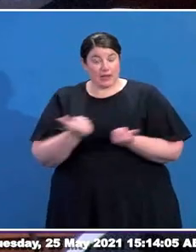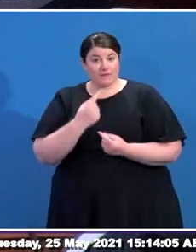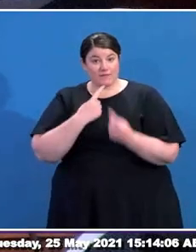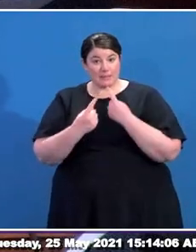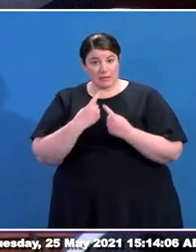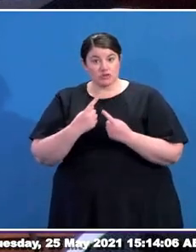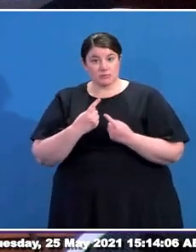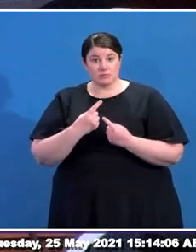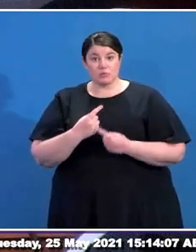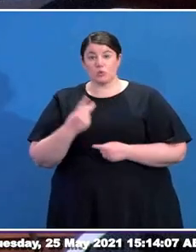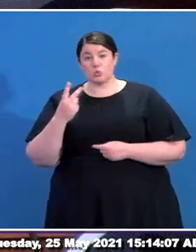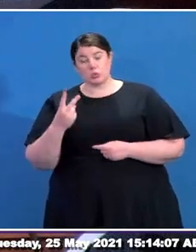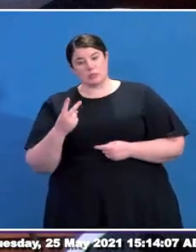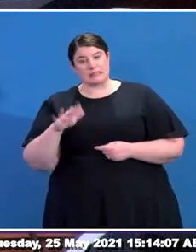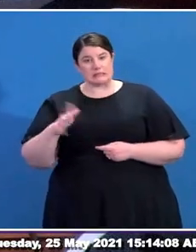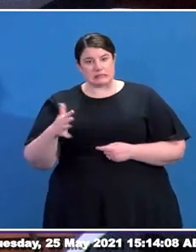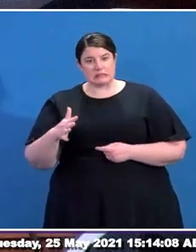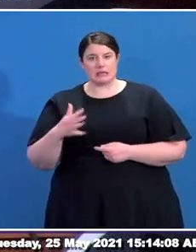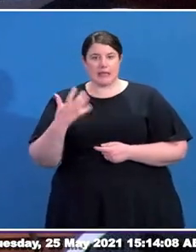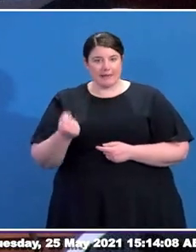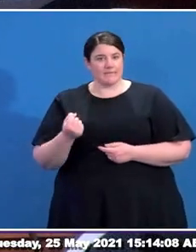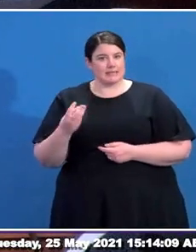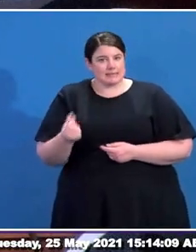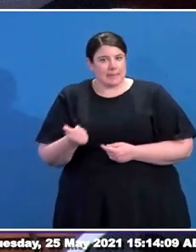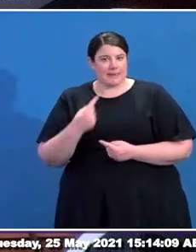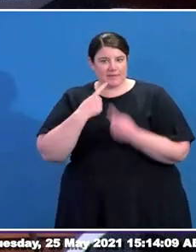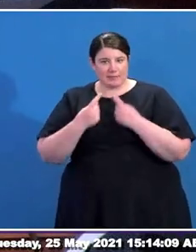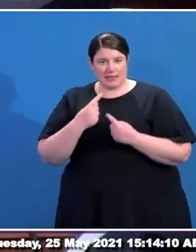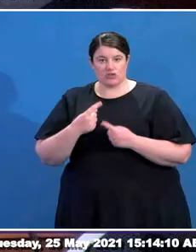two are partially sustained and the balance were not sustained.